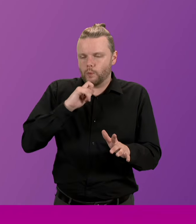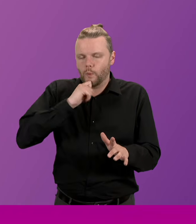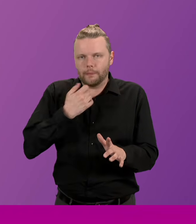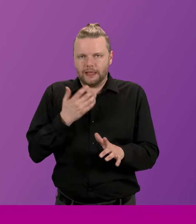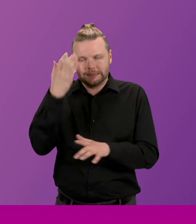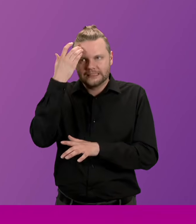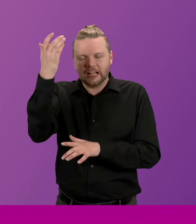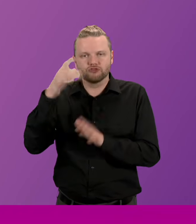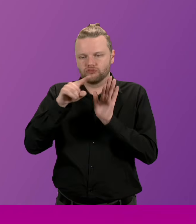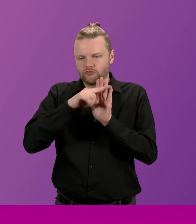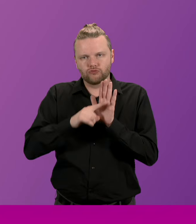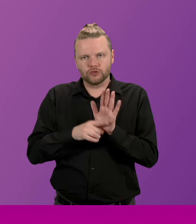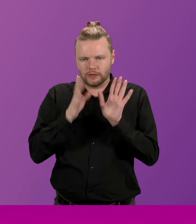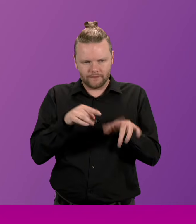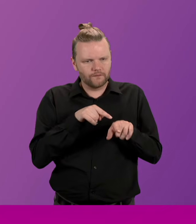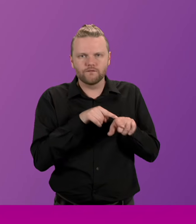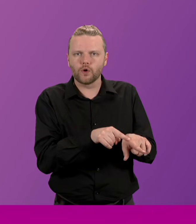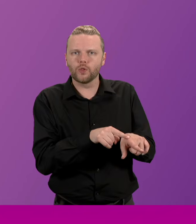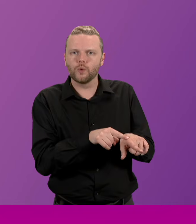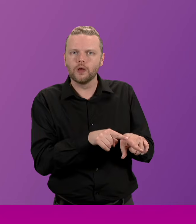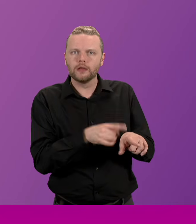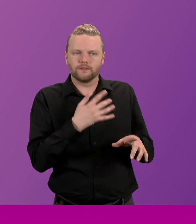obligations on the Fire and Rescue Service in relation to the exercise of its powers,